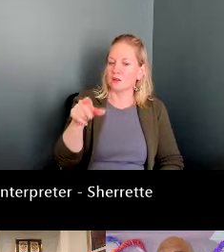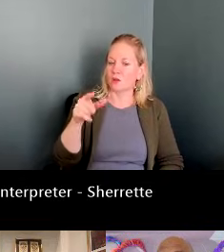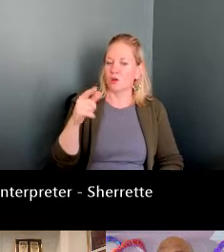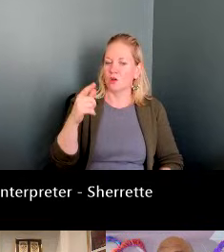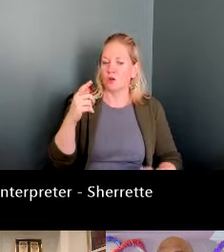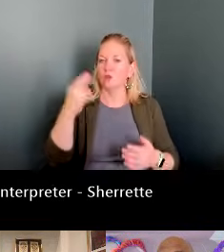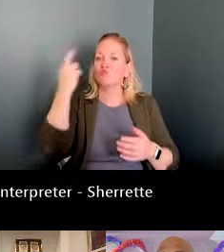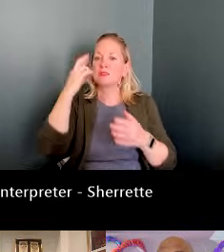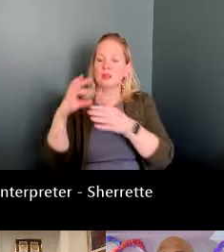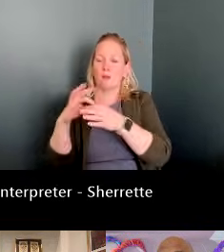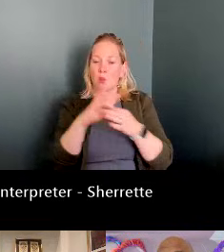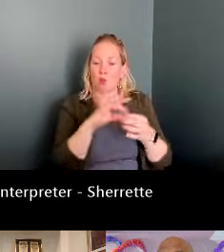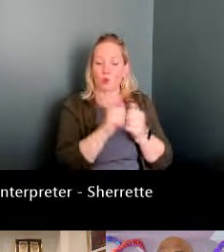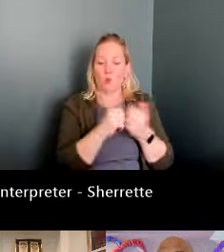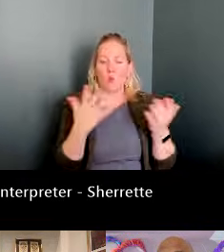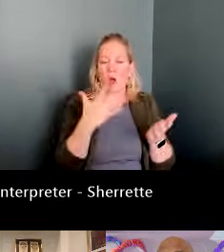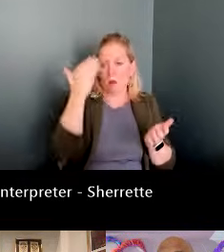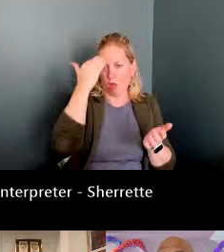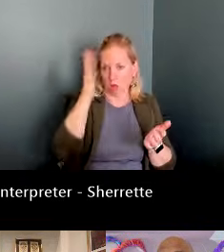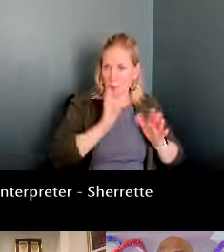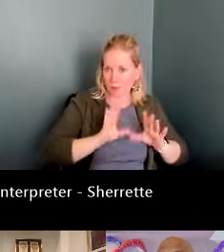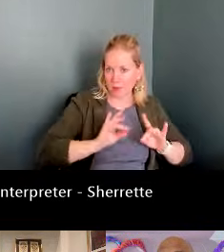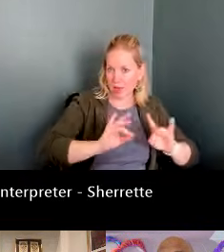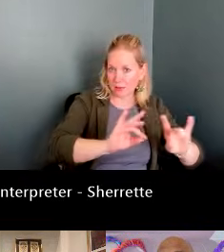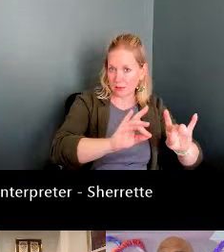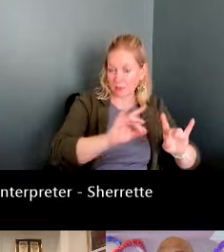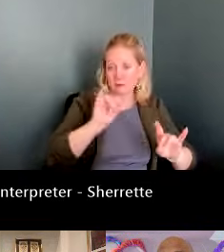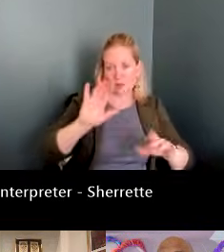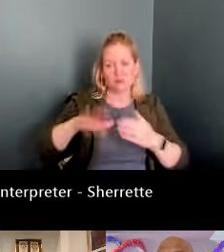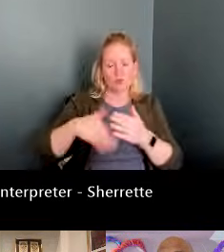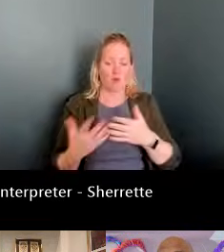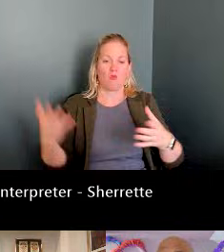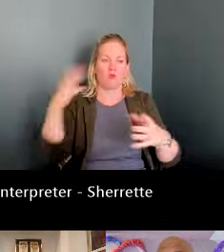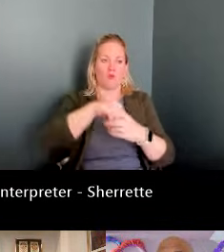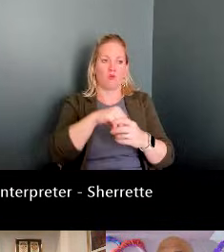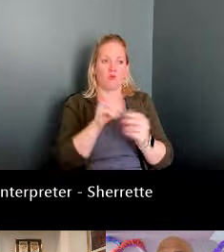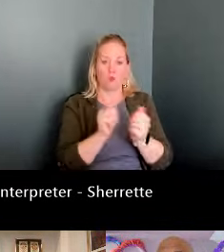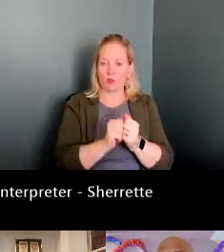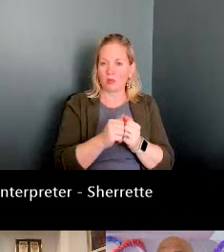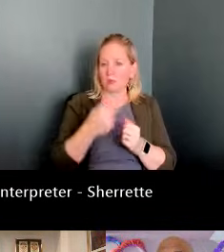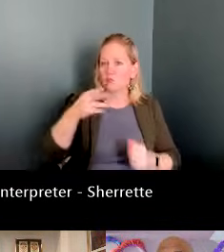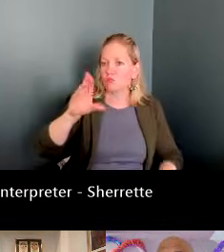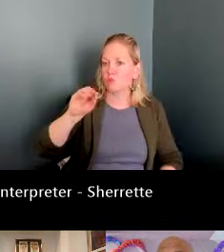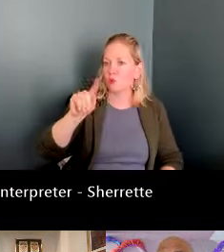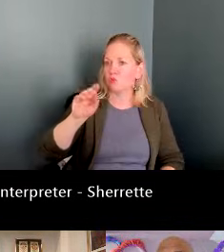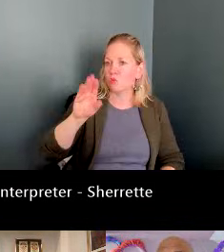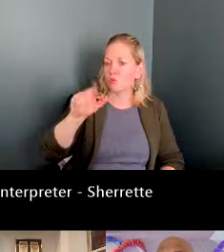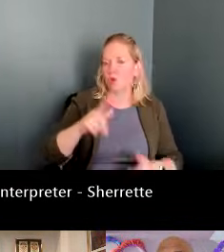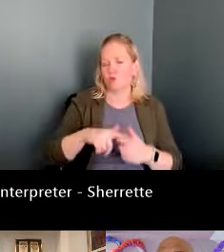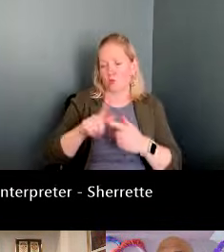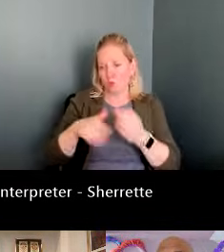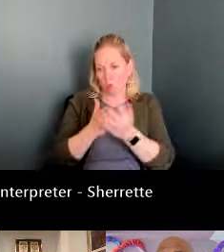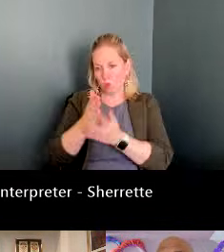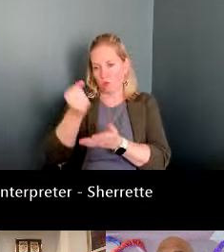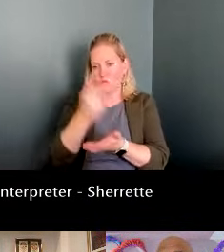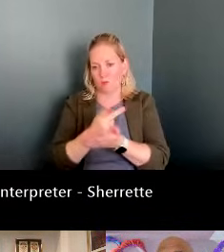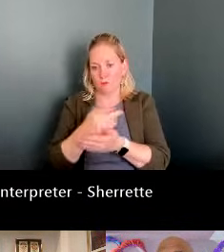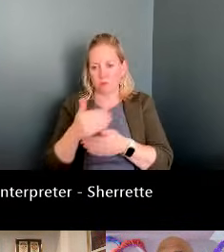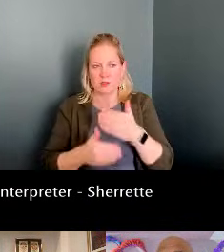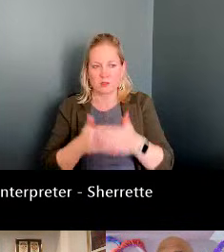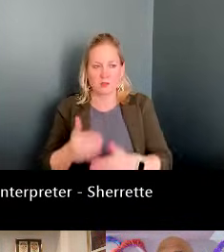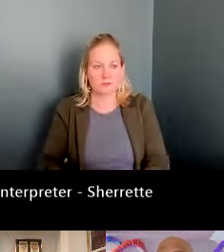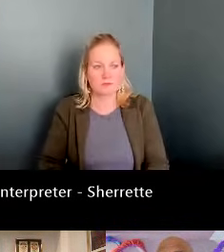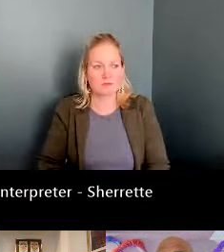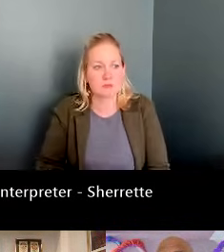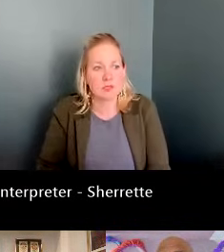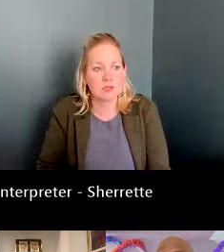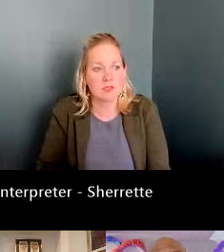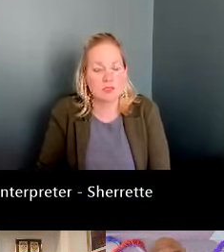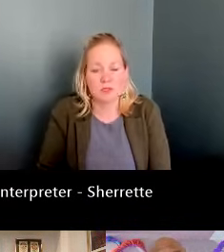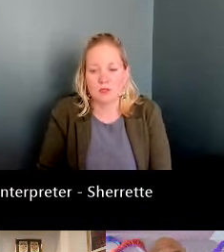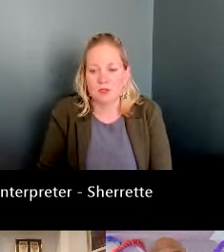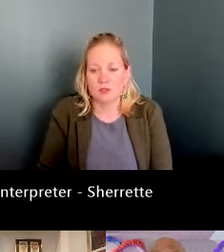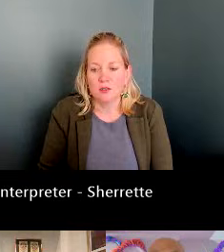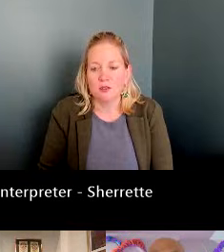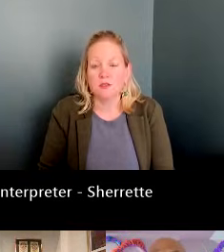is what goes into a protocol when we want to get human research approved at an institution. Next